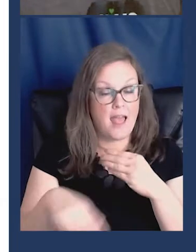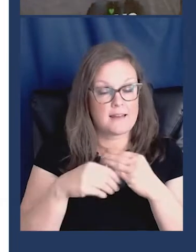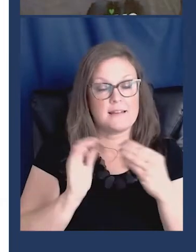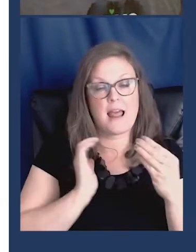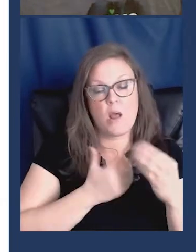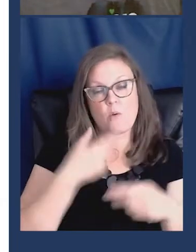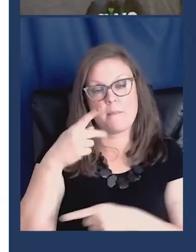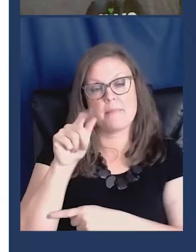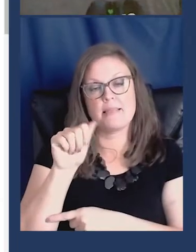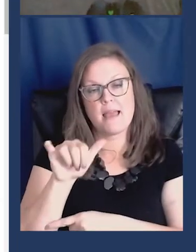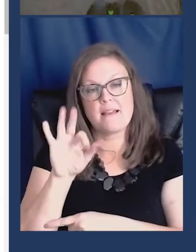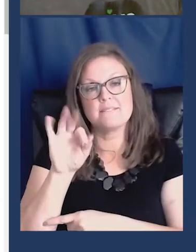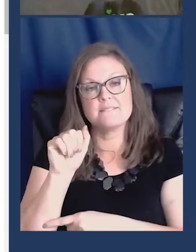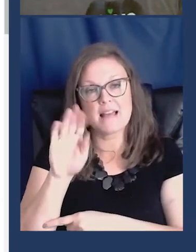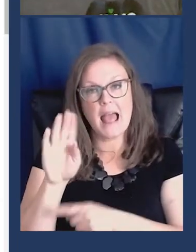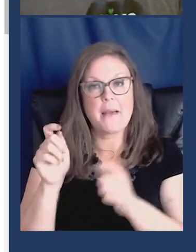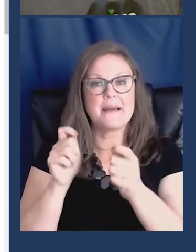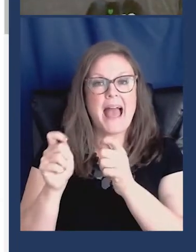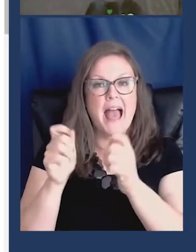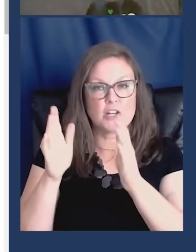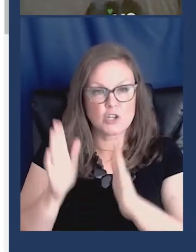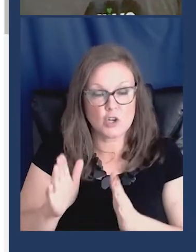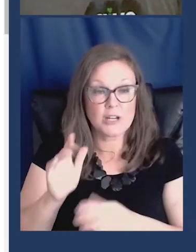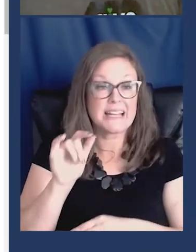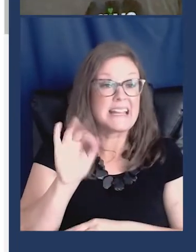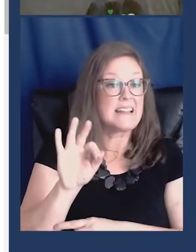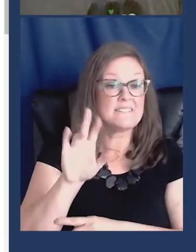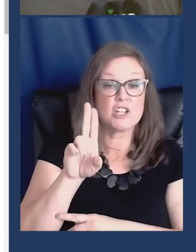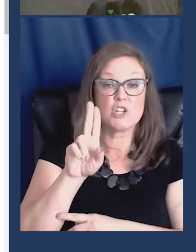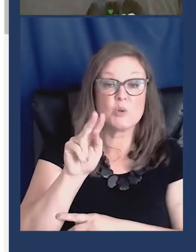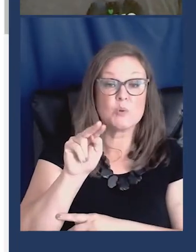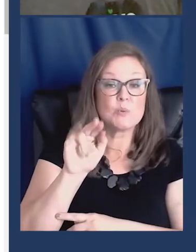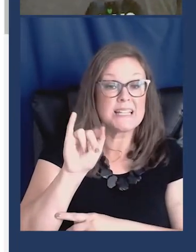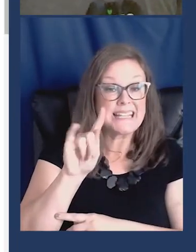If Unity isn't your language or platform of choice,